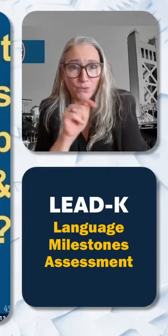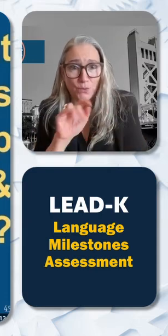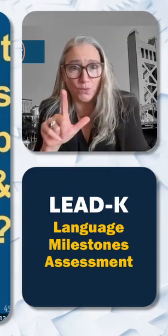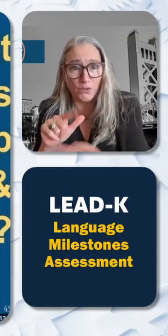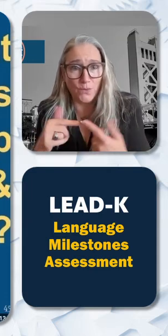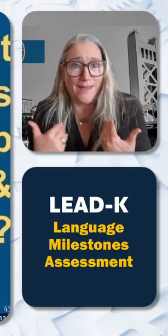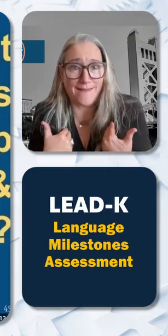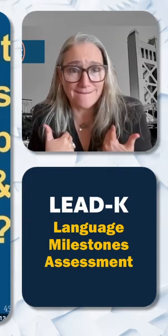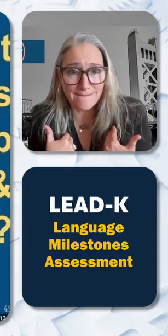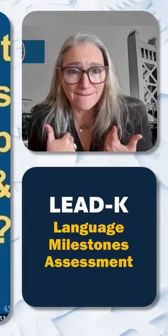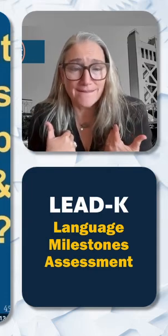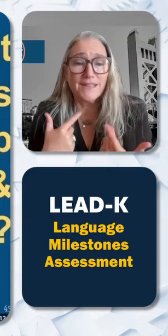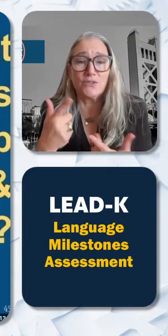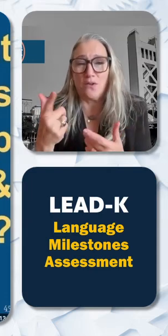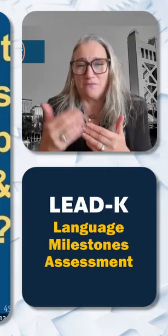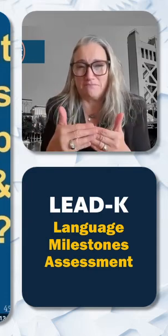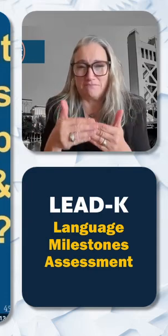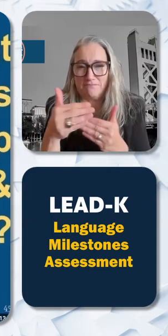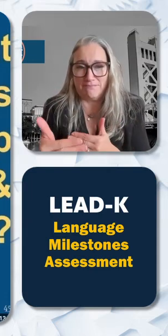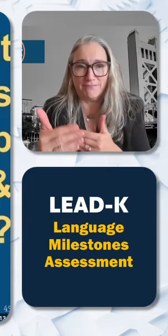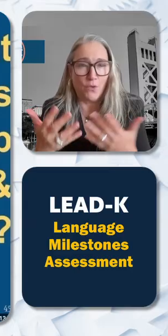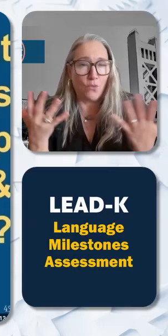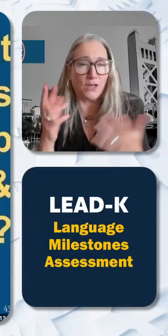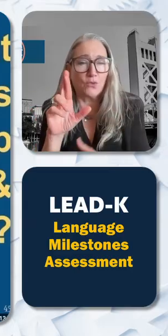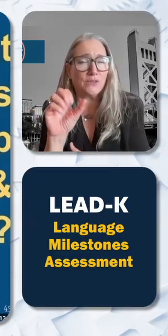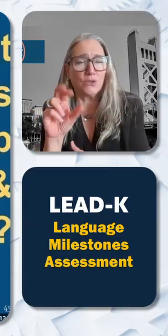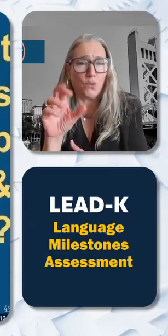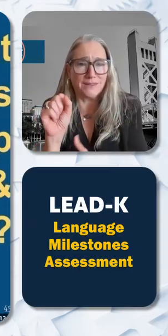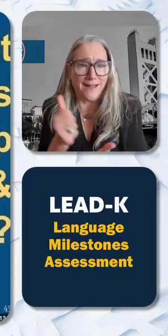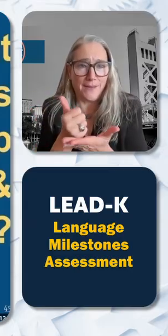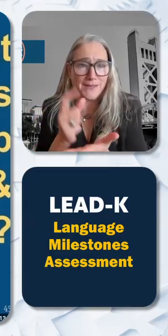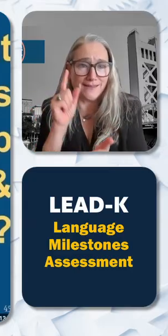need to go to California School for the Deaf. That's a very powerful tool to have.